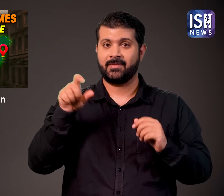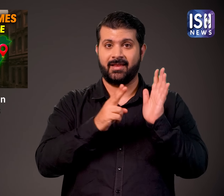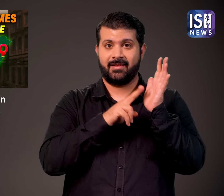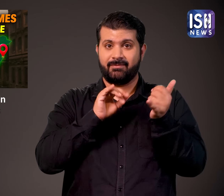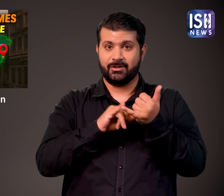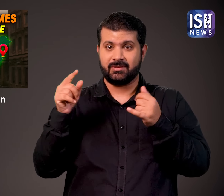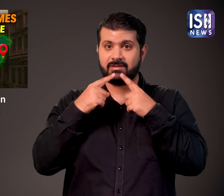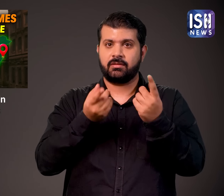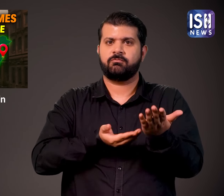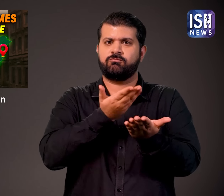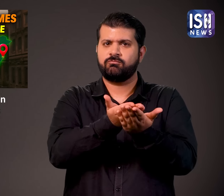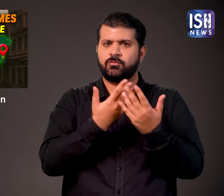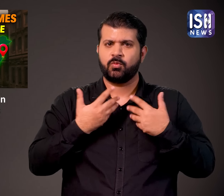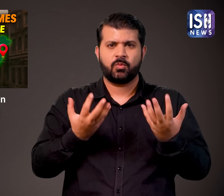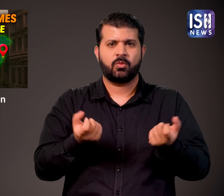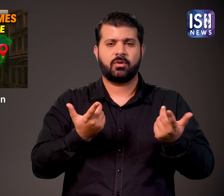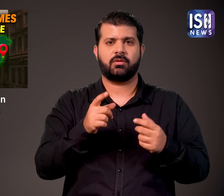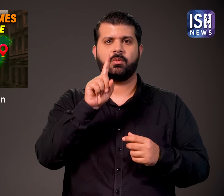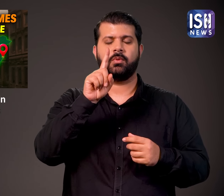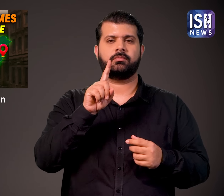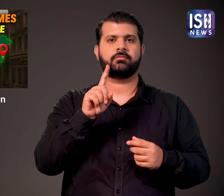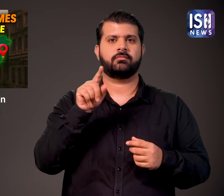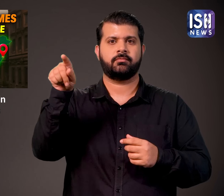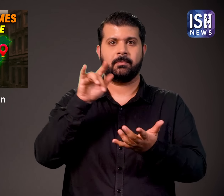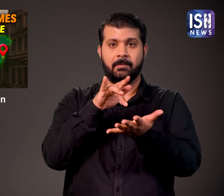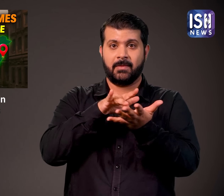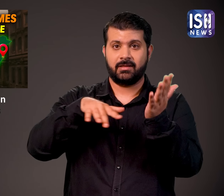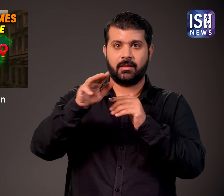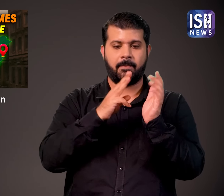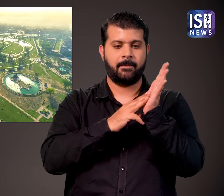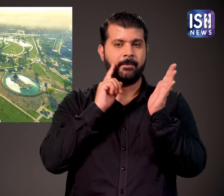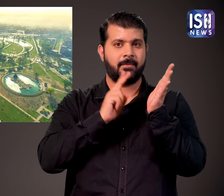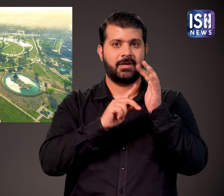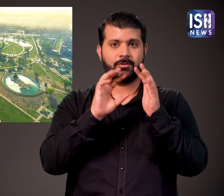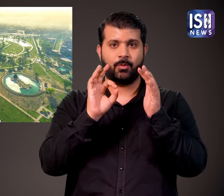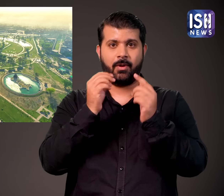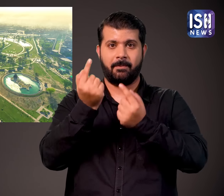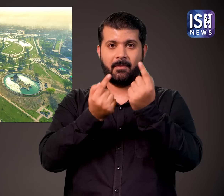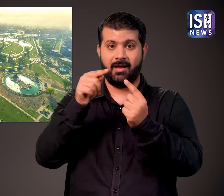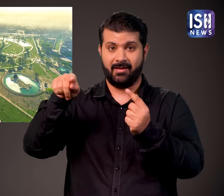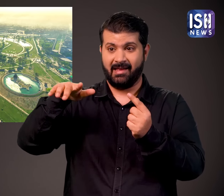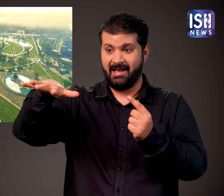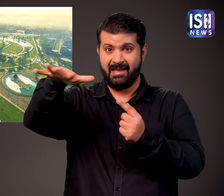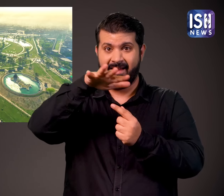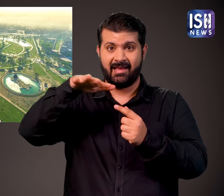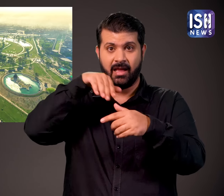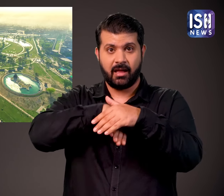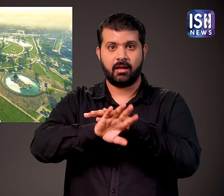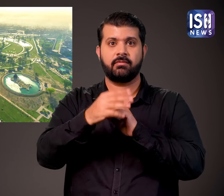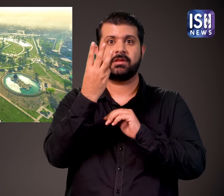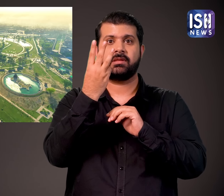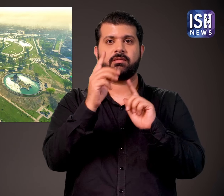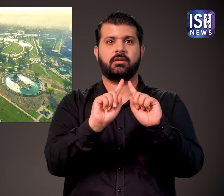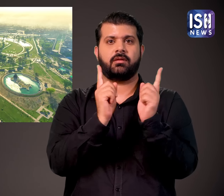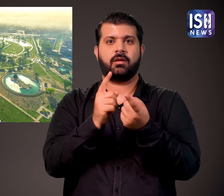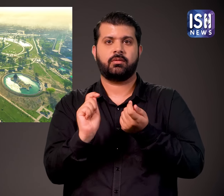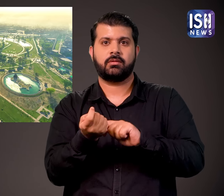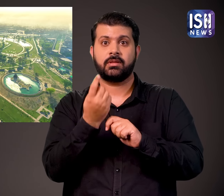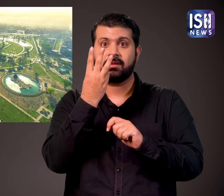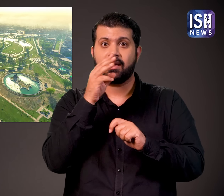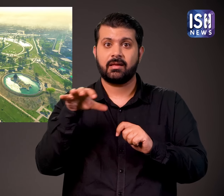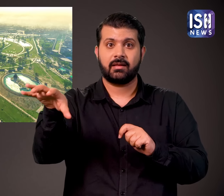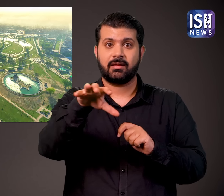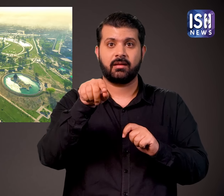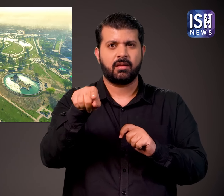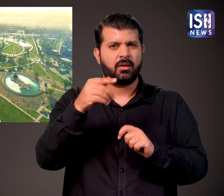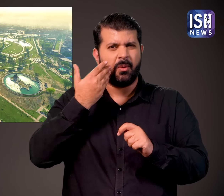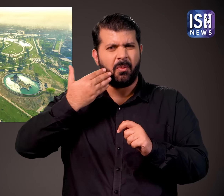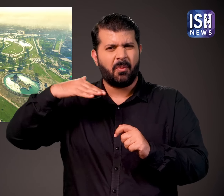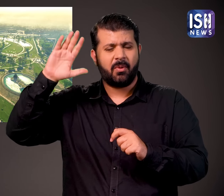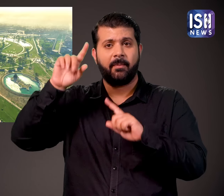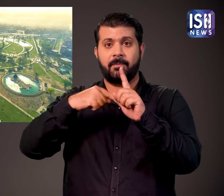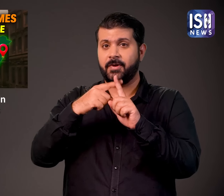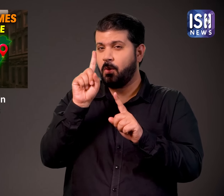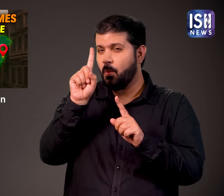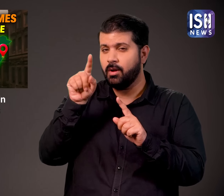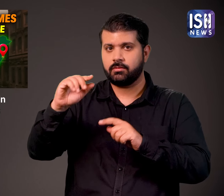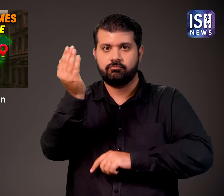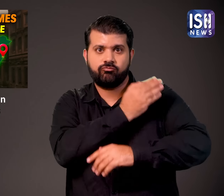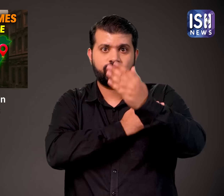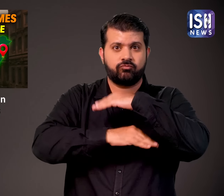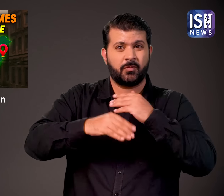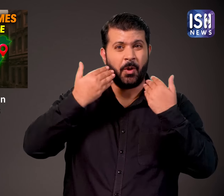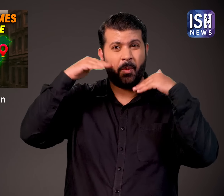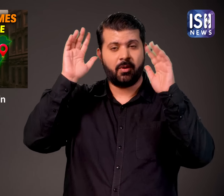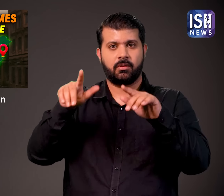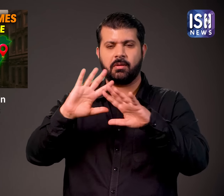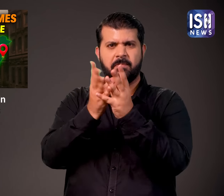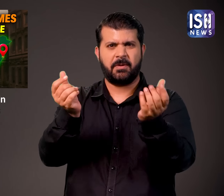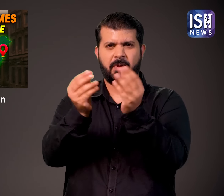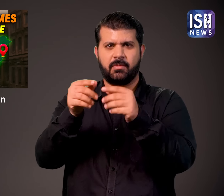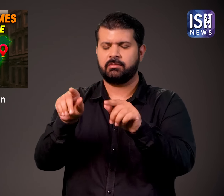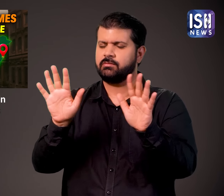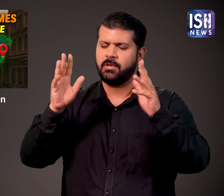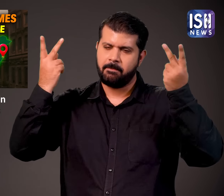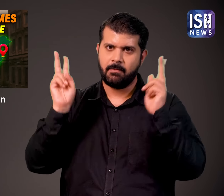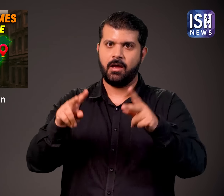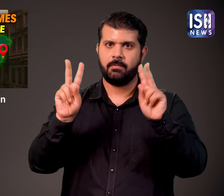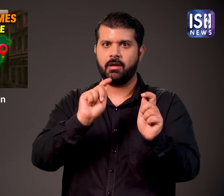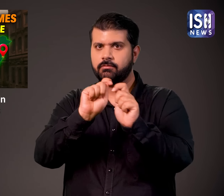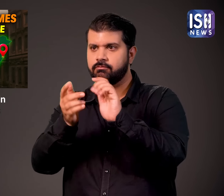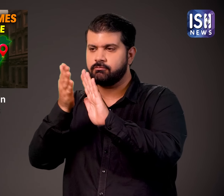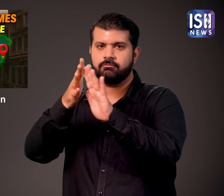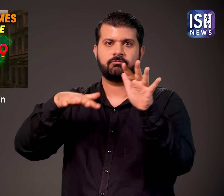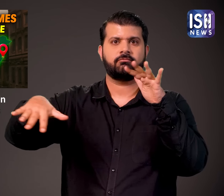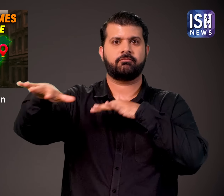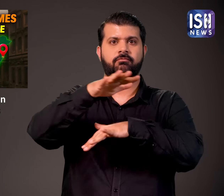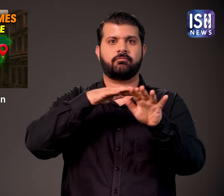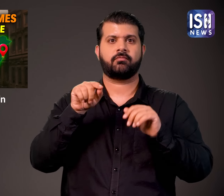Sharif has also proposed restoration of three cricket grounds and a traditional 'akhara' at Minto Park.